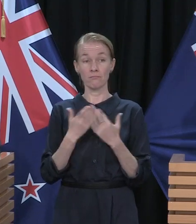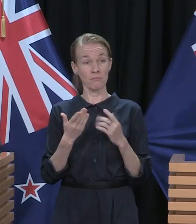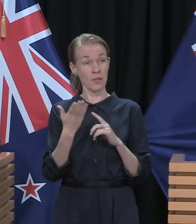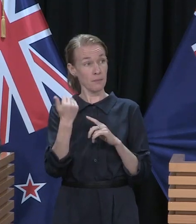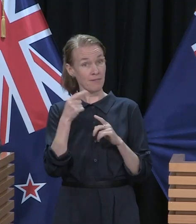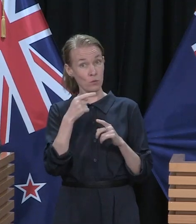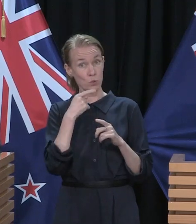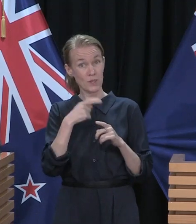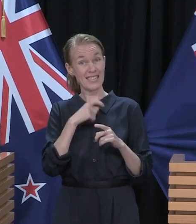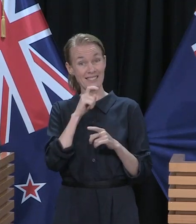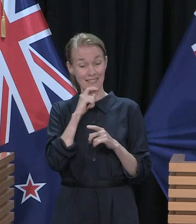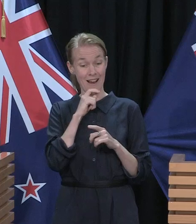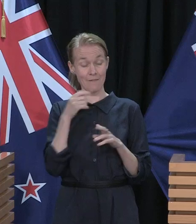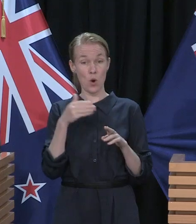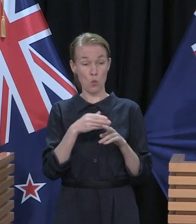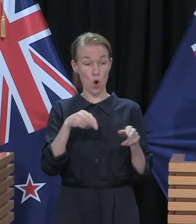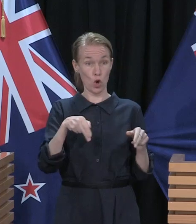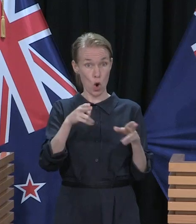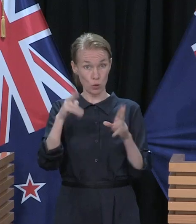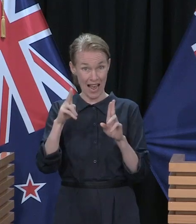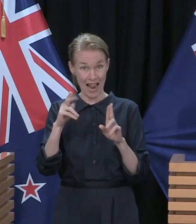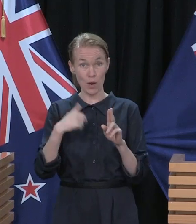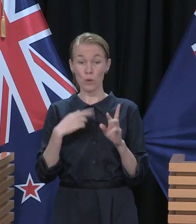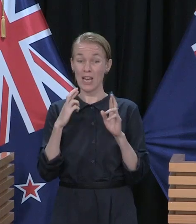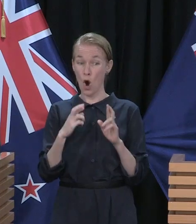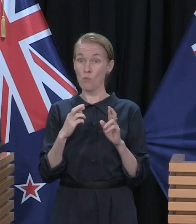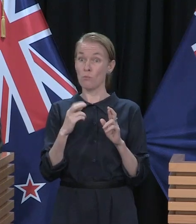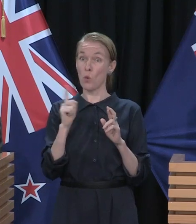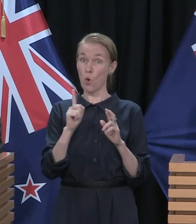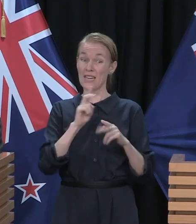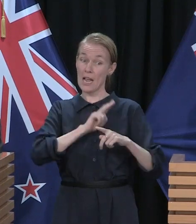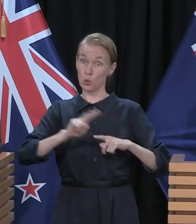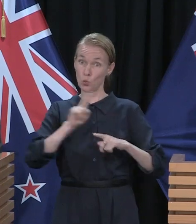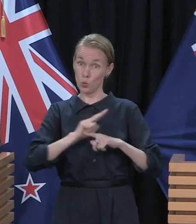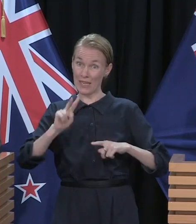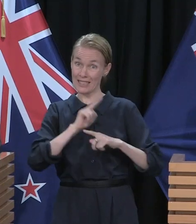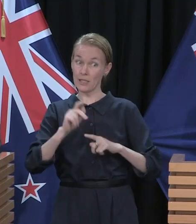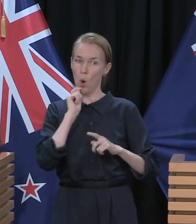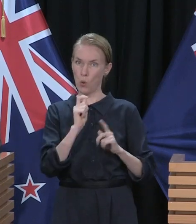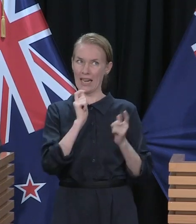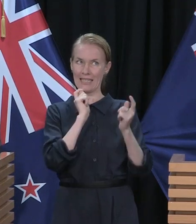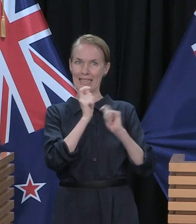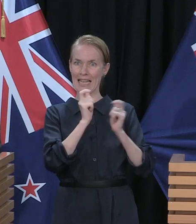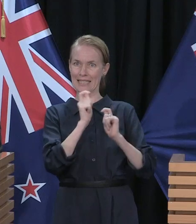workers - anybody in contact with those if managed isolation are tested every two weeks? That is the